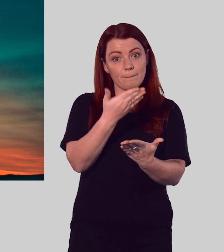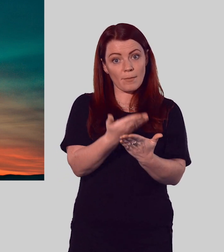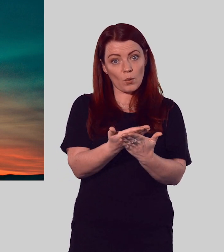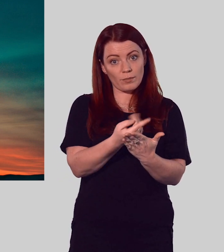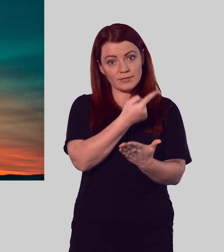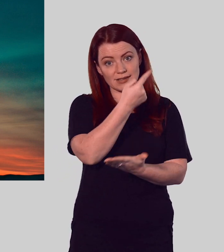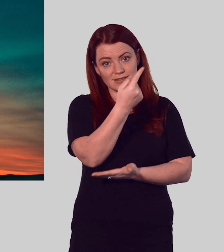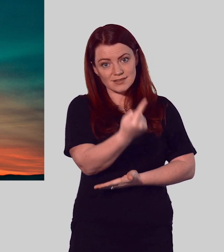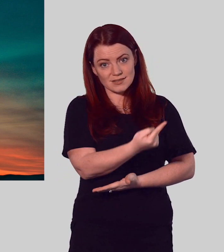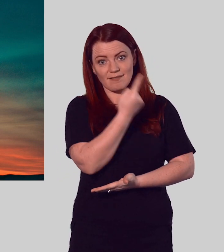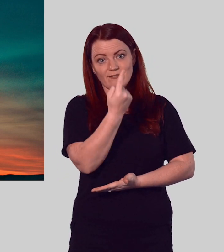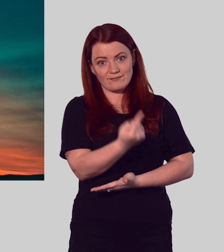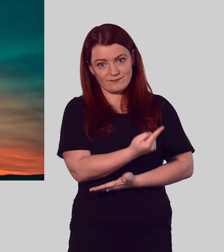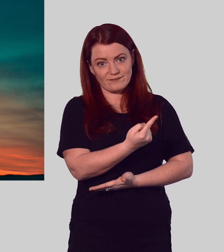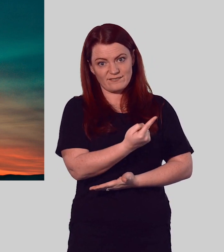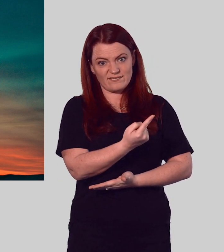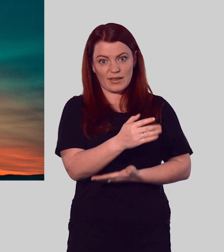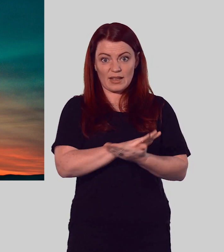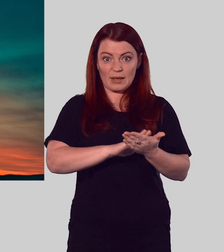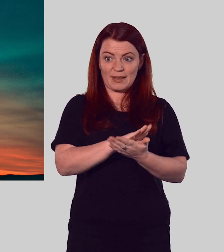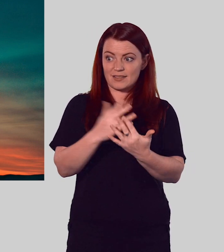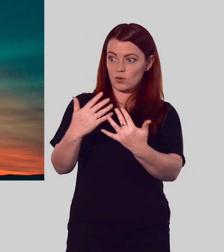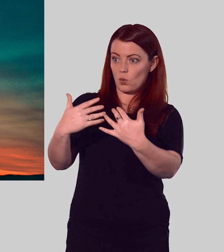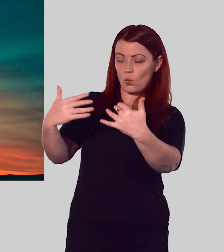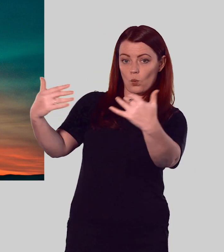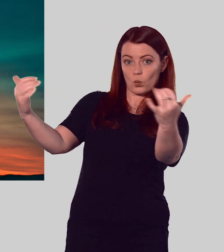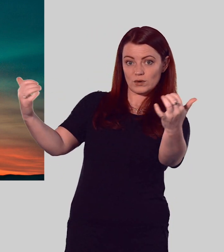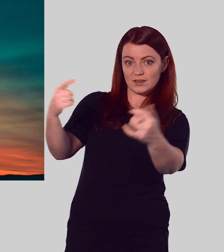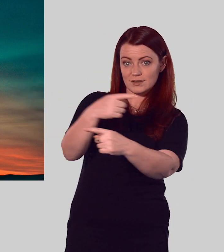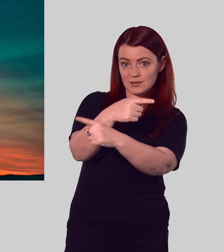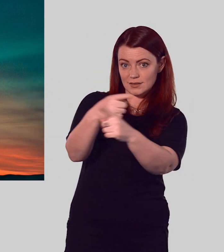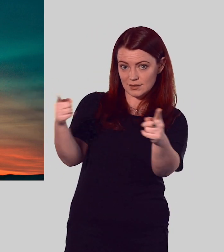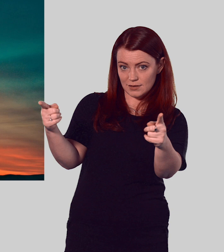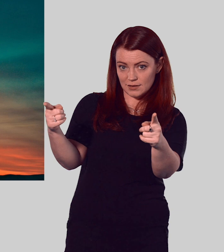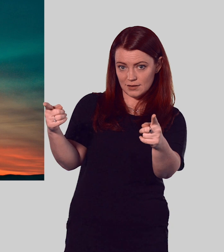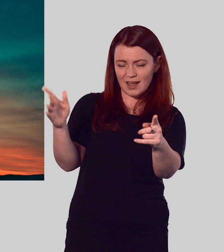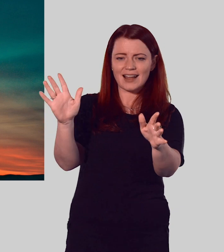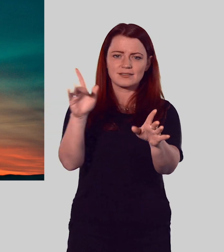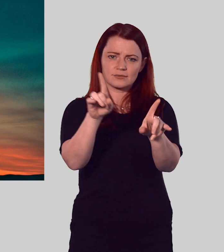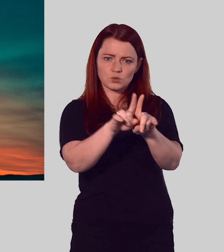allowing the audience members and let's just be clear the audience members